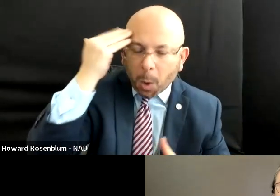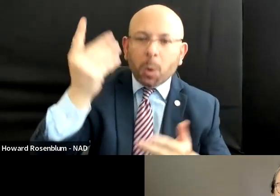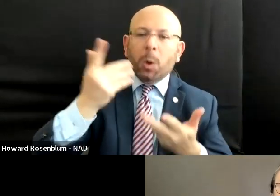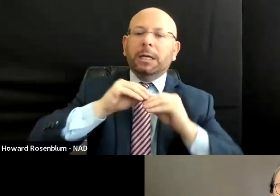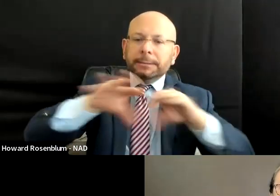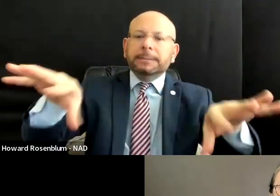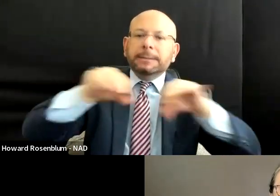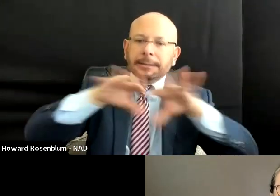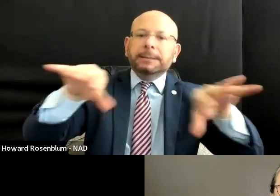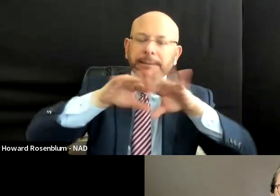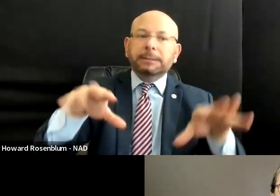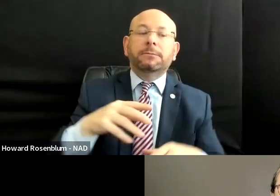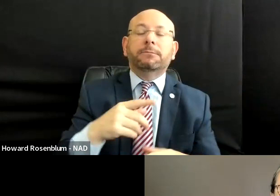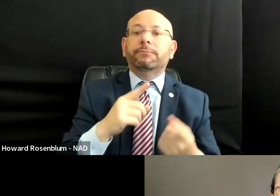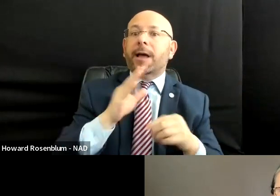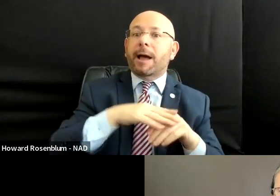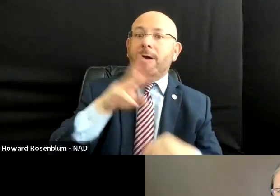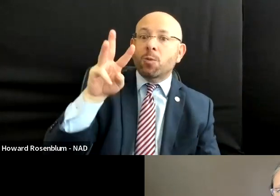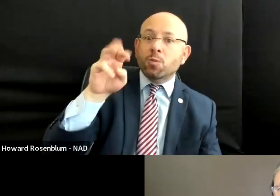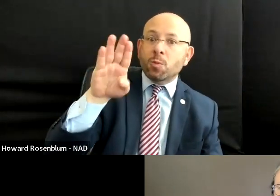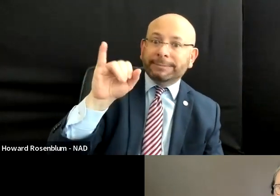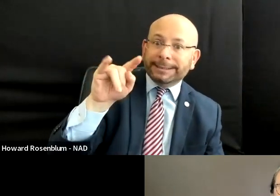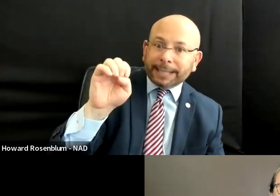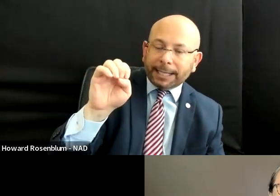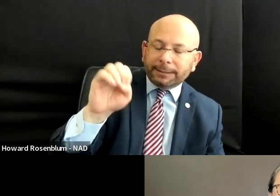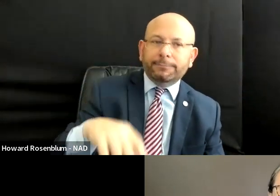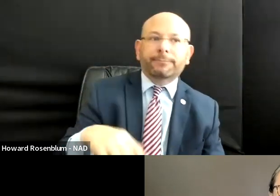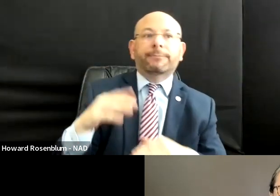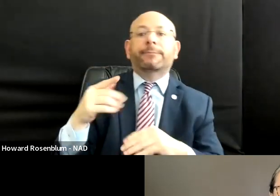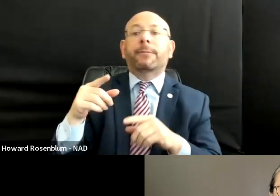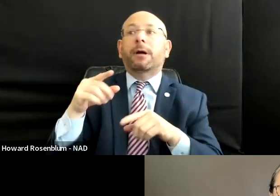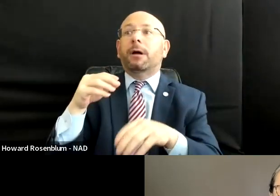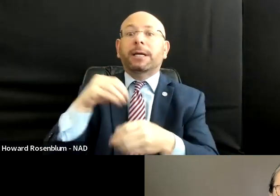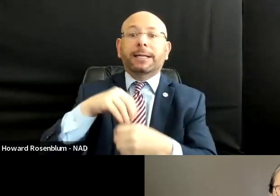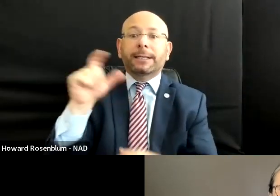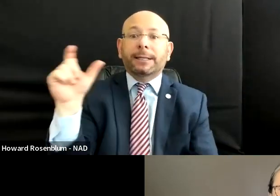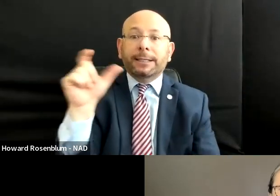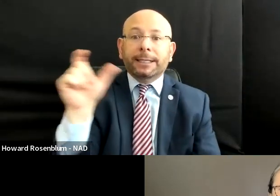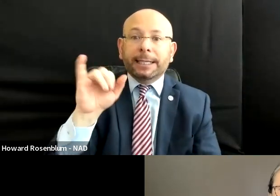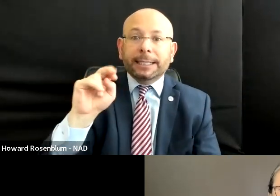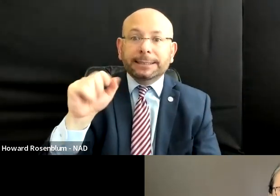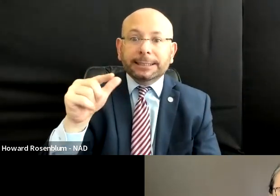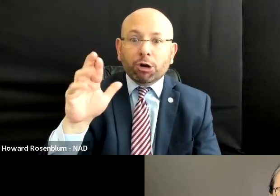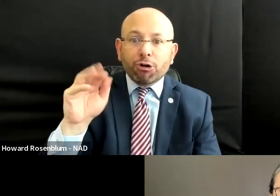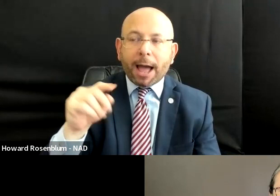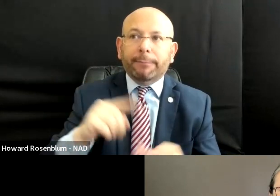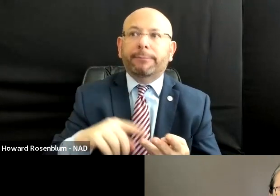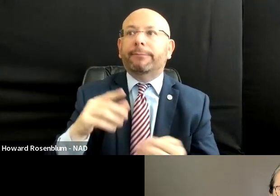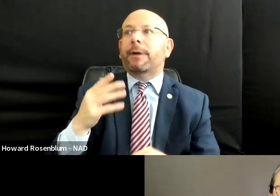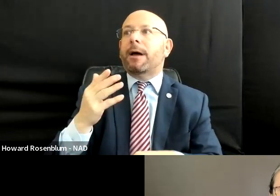advocacy and getting information out about NAD, searching for good resources throughout the